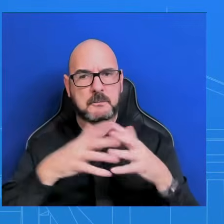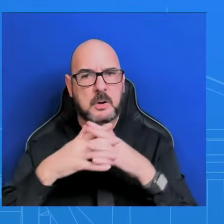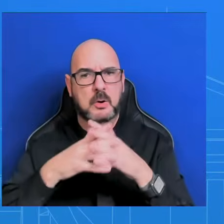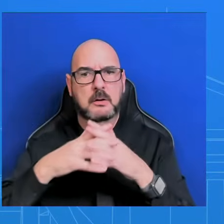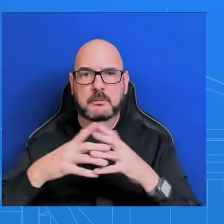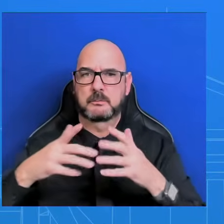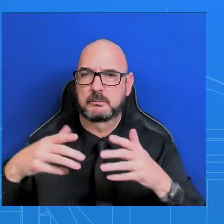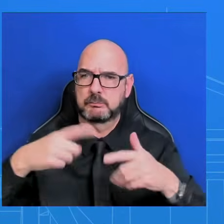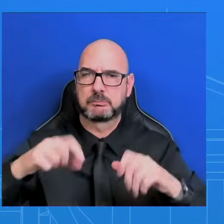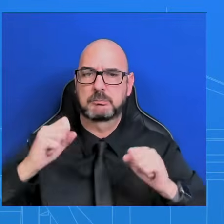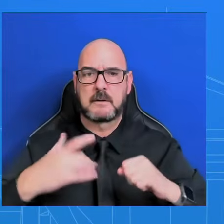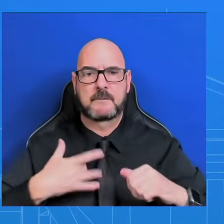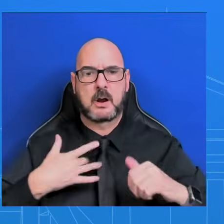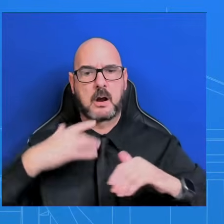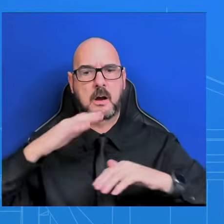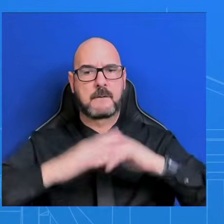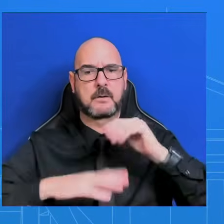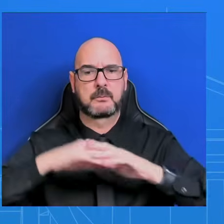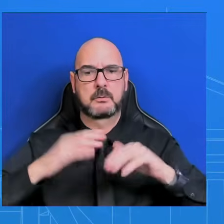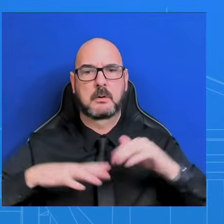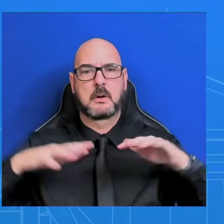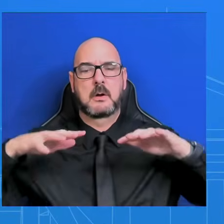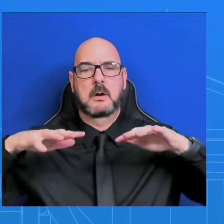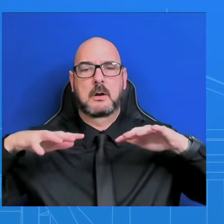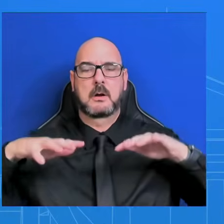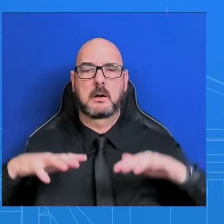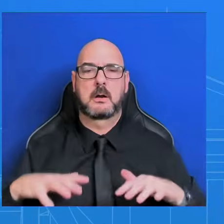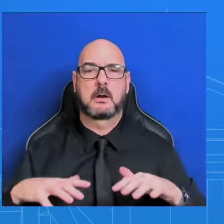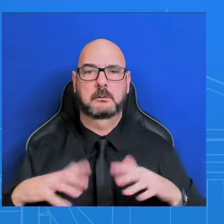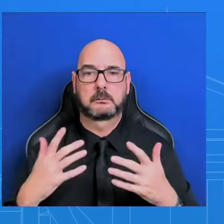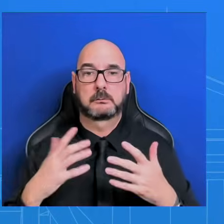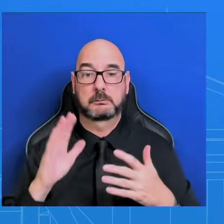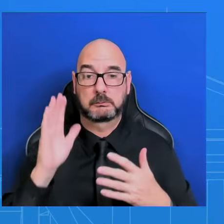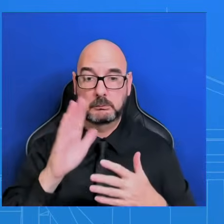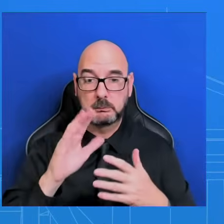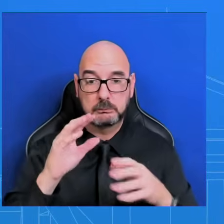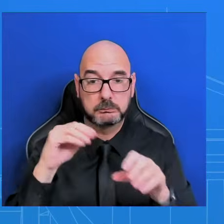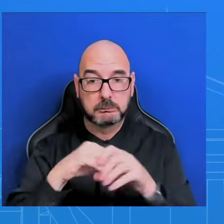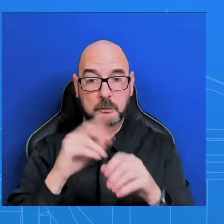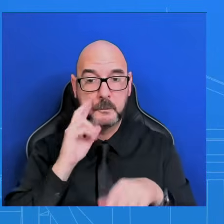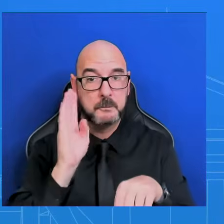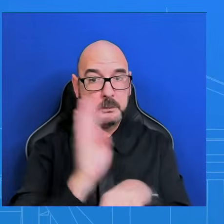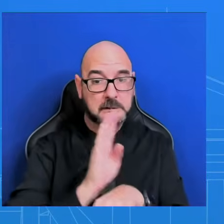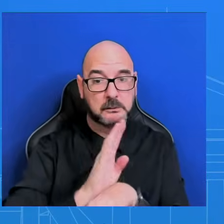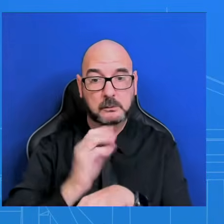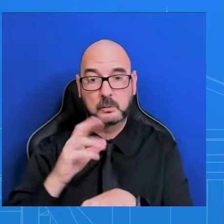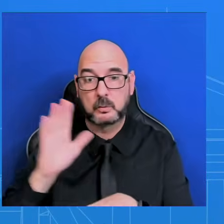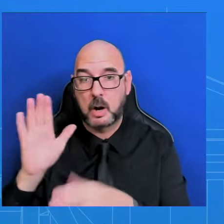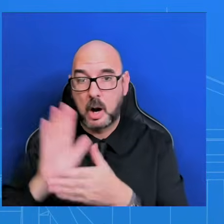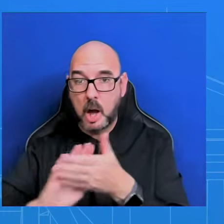save for their kid's college, or buy their first home. From day one of the -- of this administration,